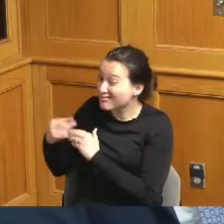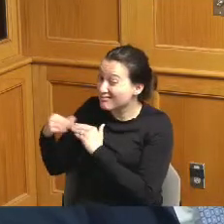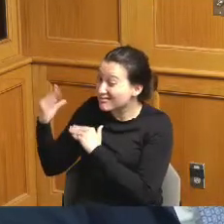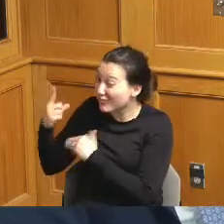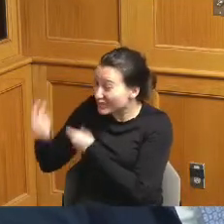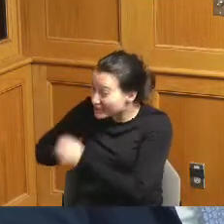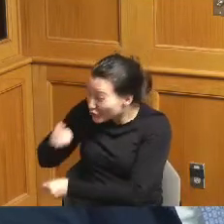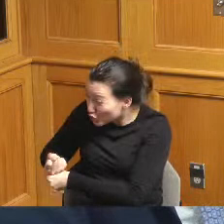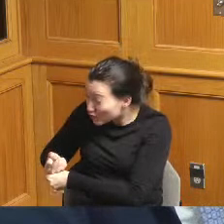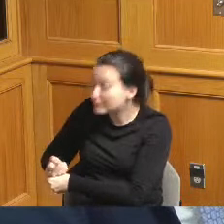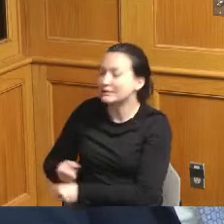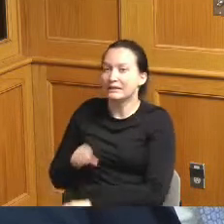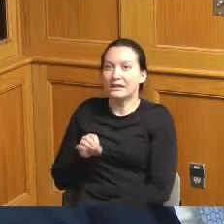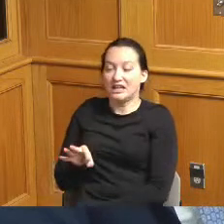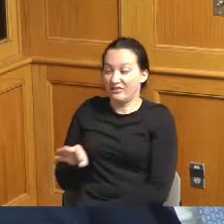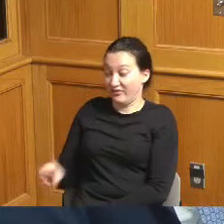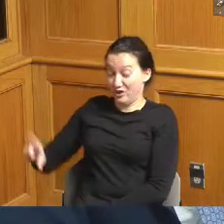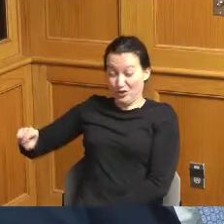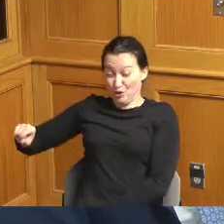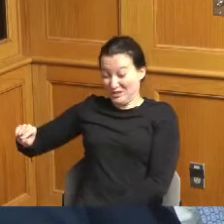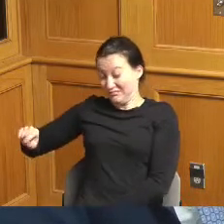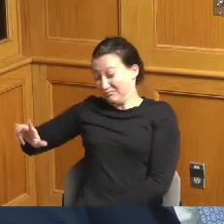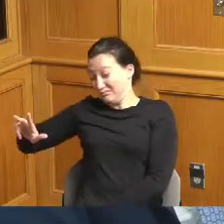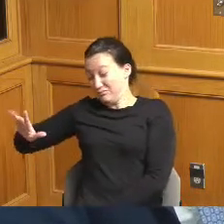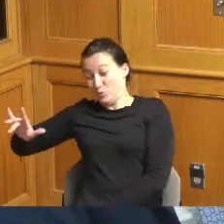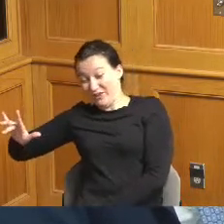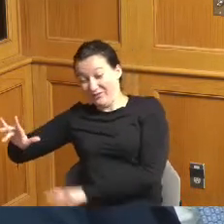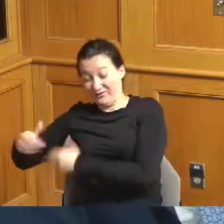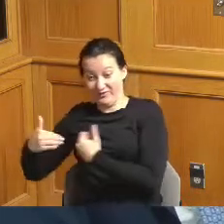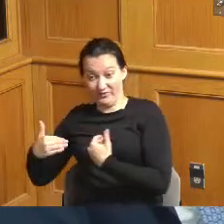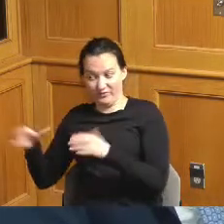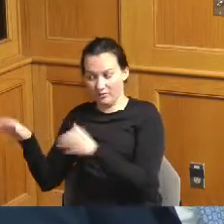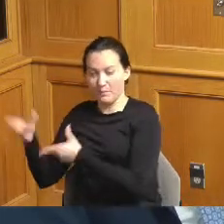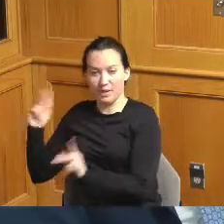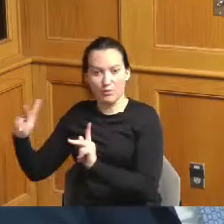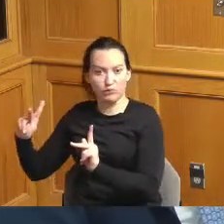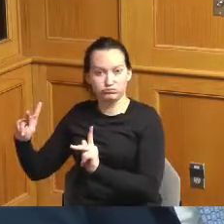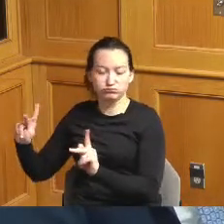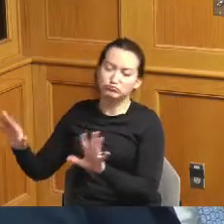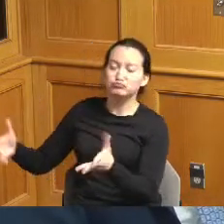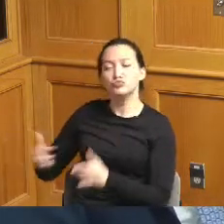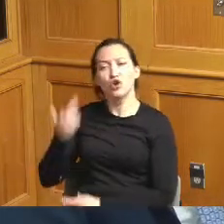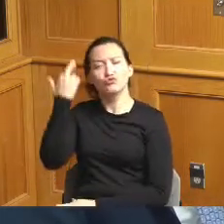those are like if you took those 20 or 25 youth or population would be reasonable to manage but